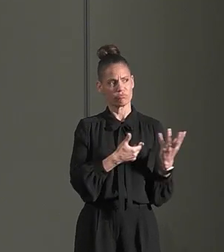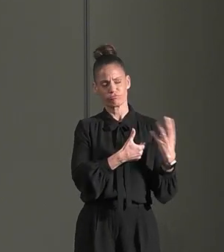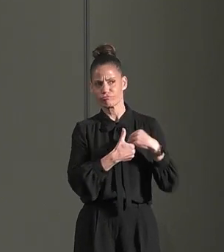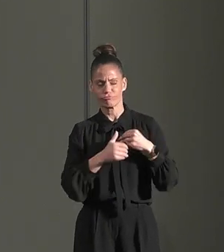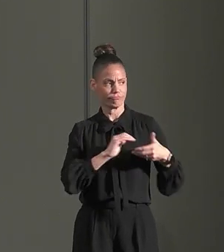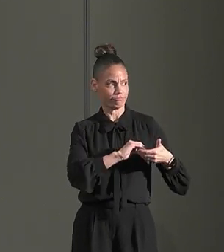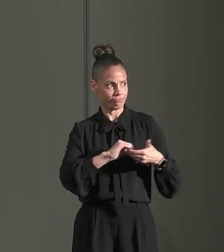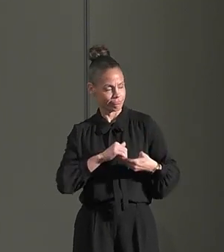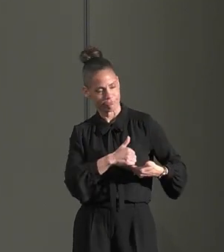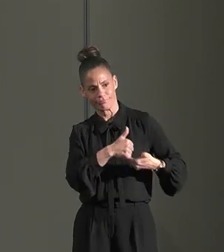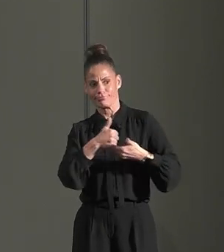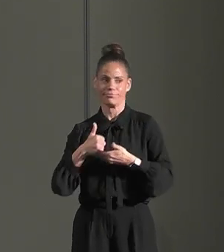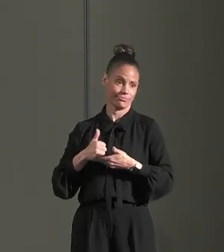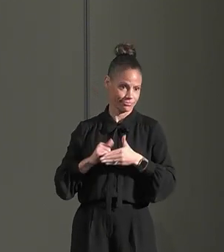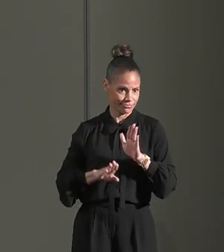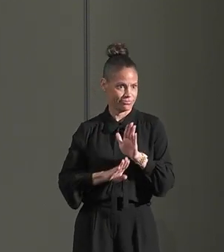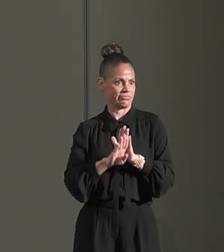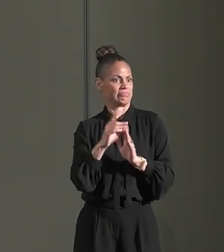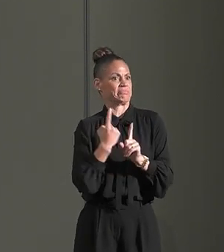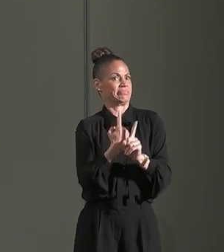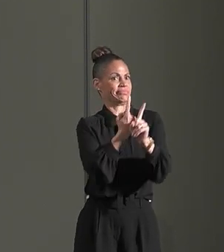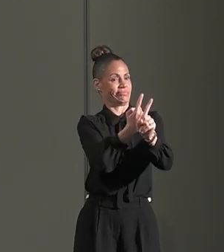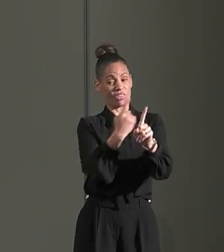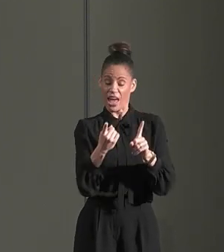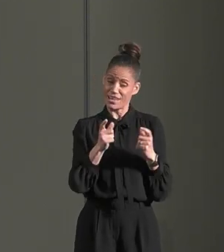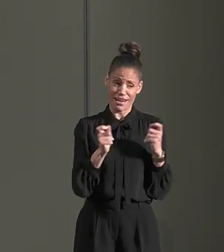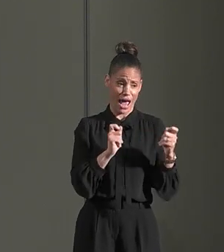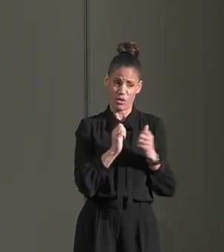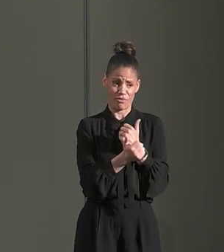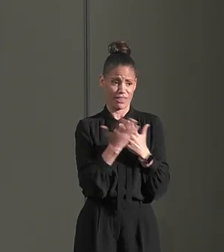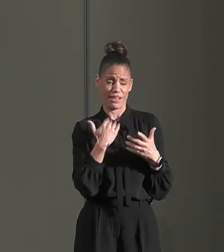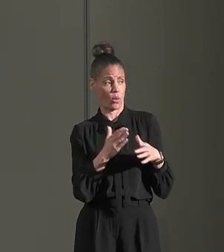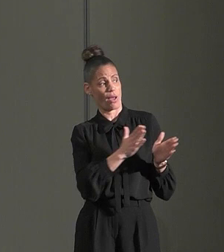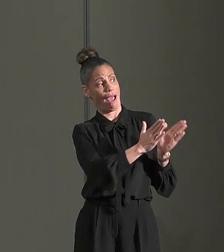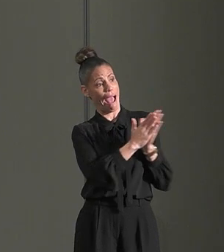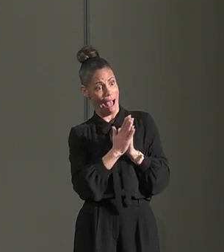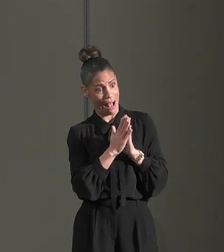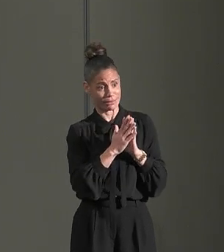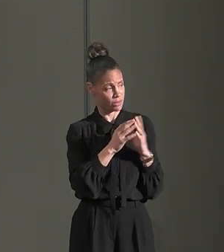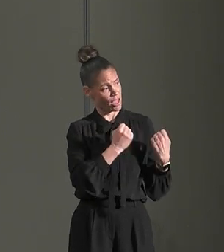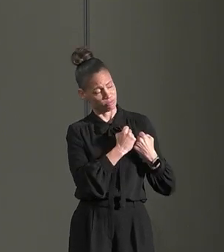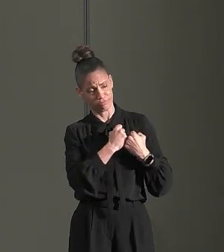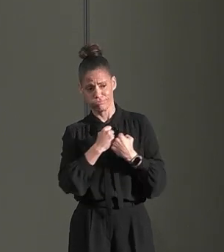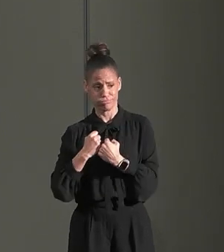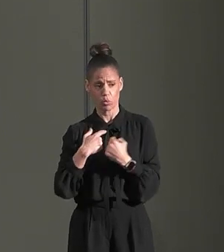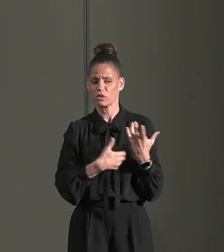load we bring to them and we're trusting of what they could provide and bring to us.